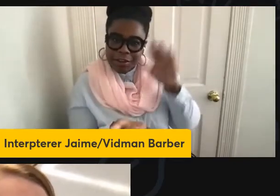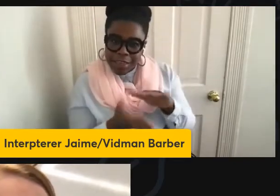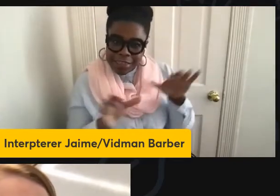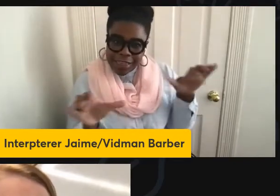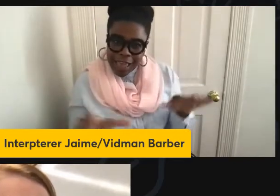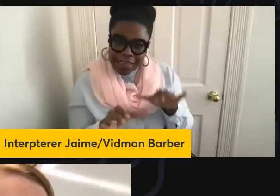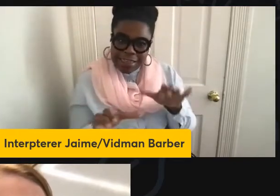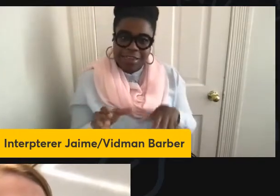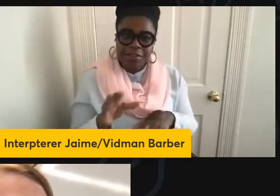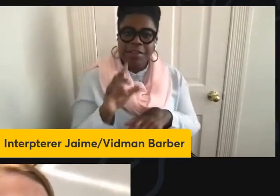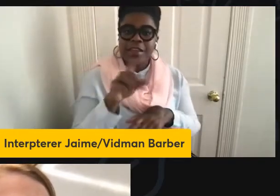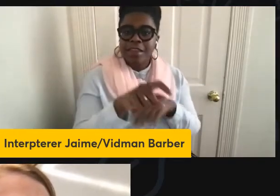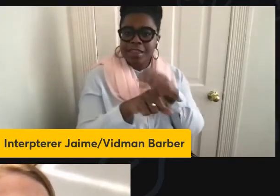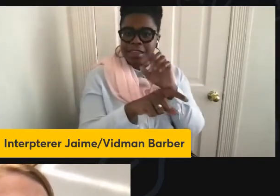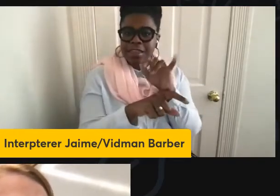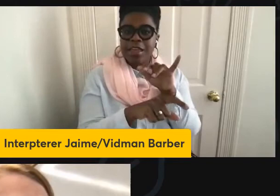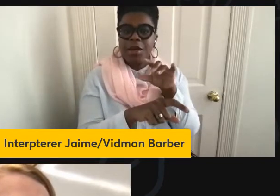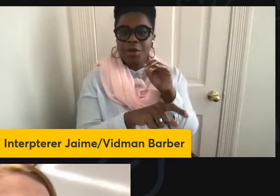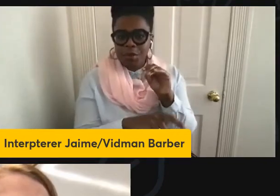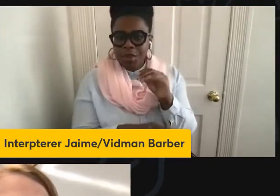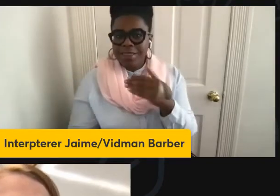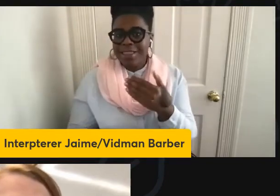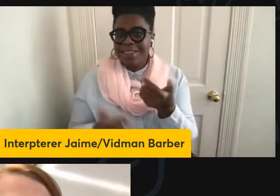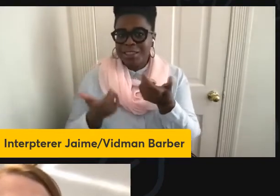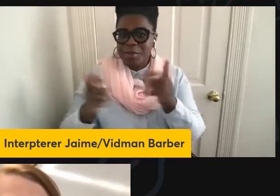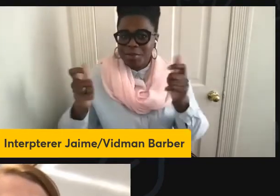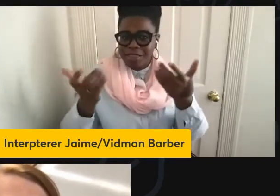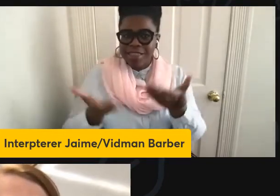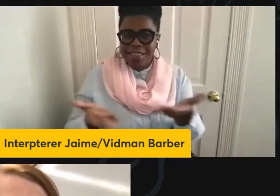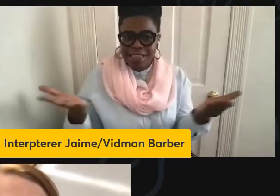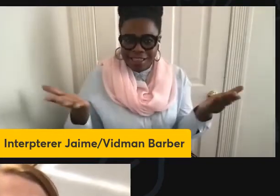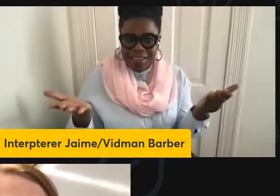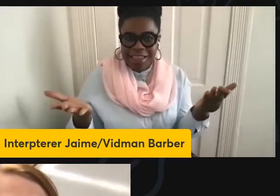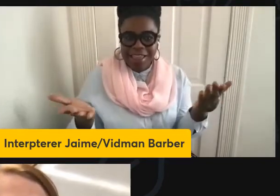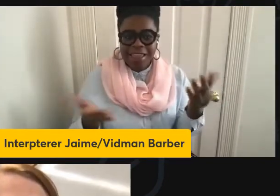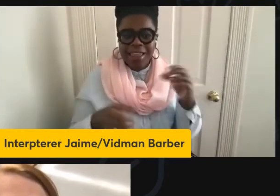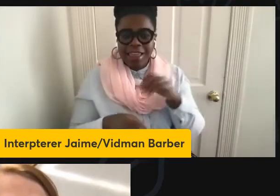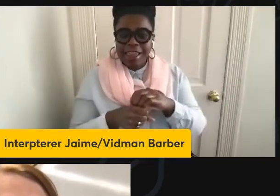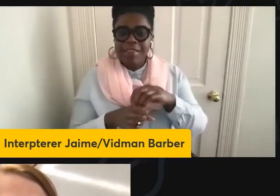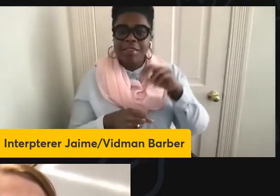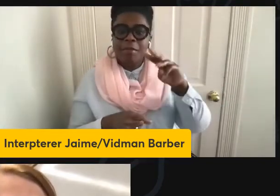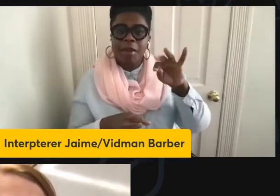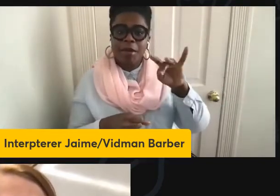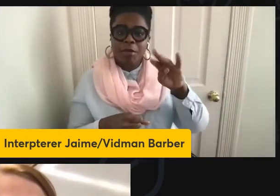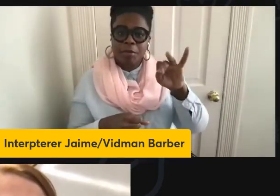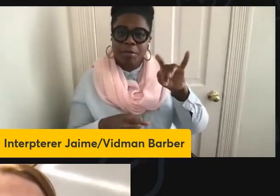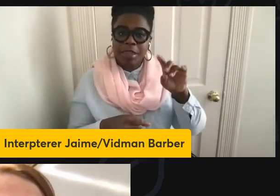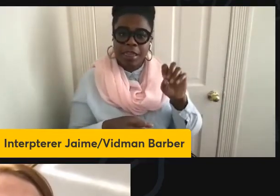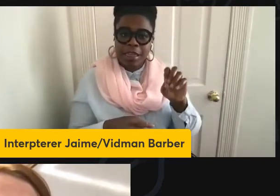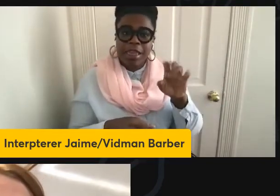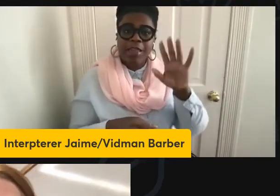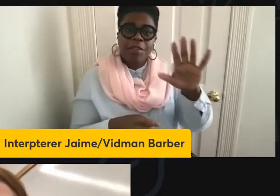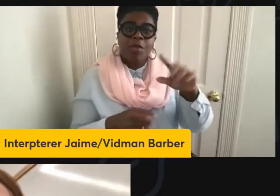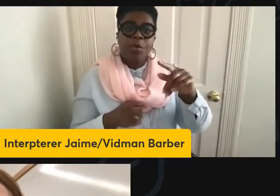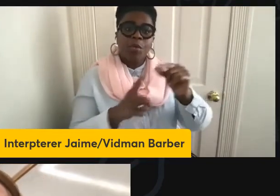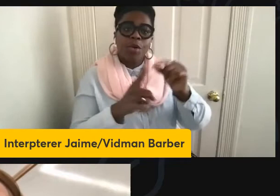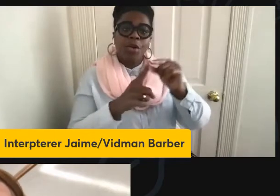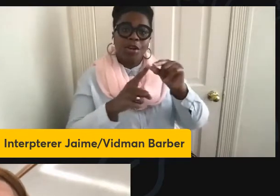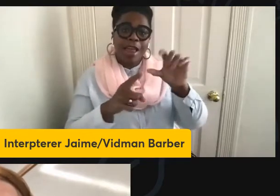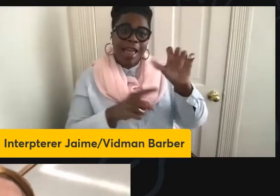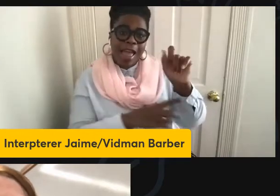Well, so this is the big question. This is a big thing with you know, microbial fuel, the word active or activated is, you know,